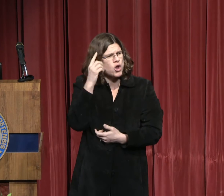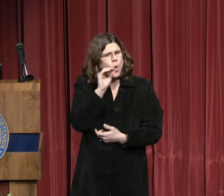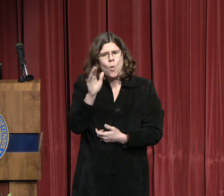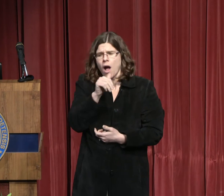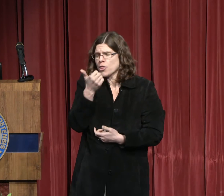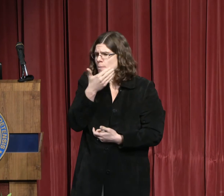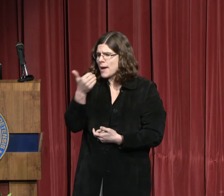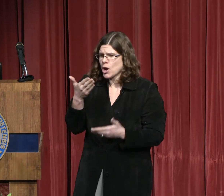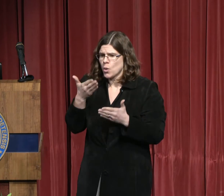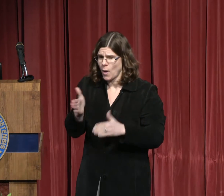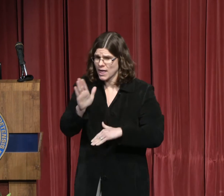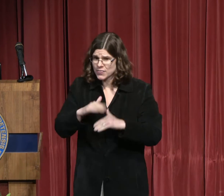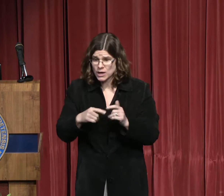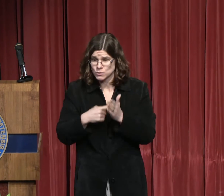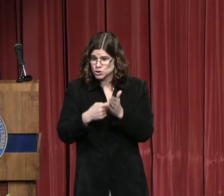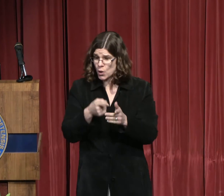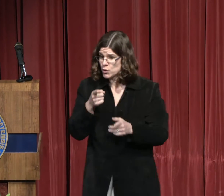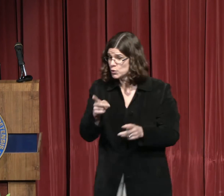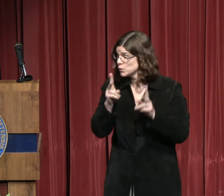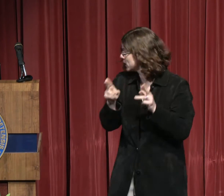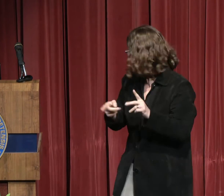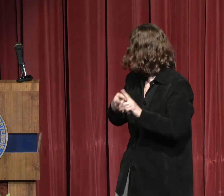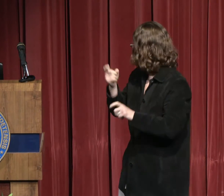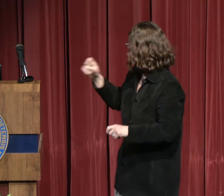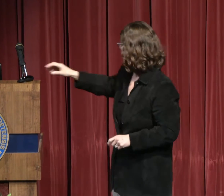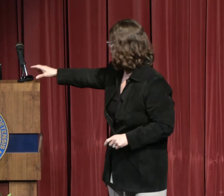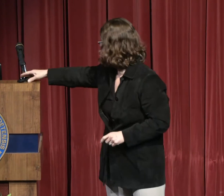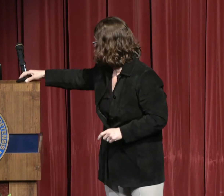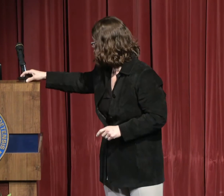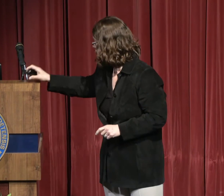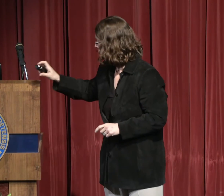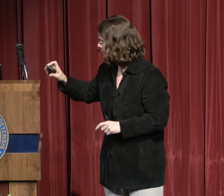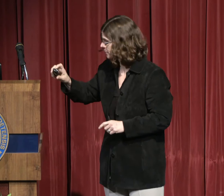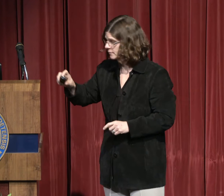Before we begin, I would like to provide you all with an overall picture, a context to which you can apply the research presented today and there's no better way than to just show you.